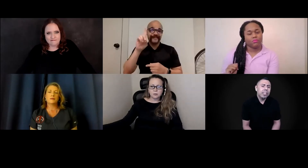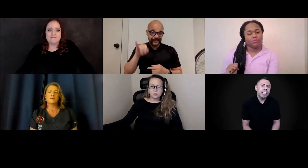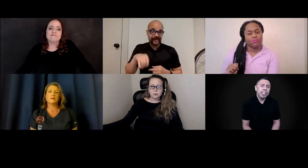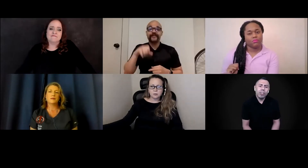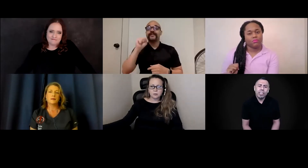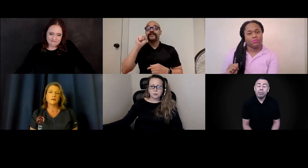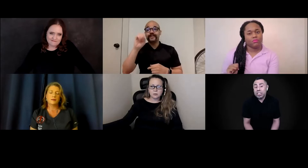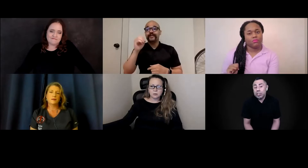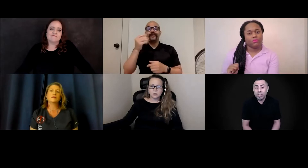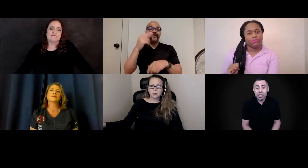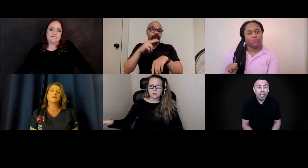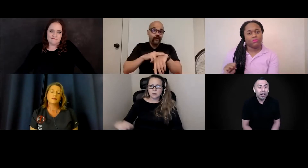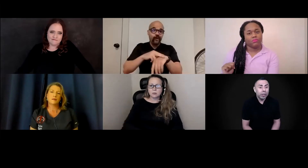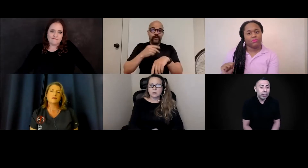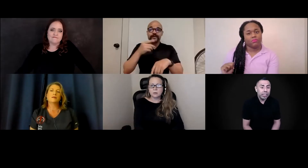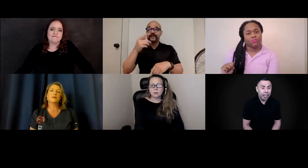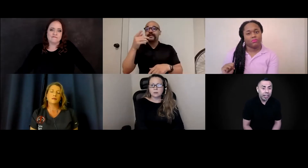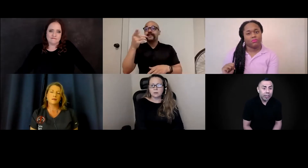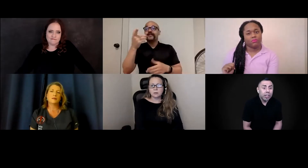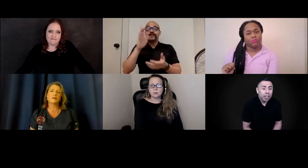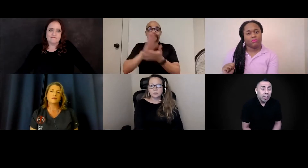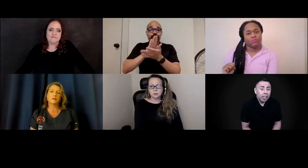style and they all need either a CDI or DI.